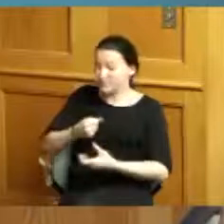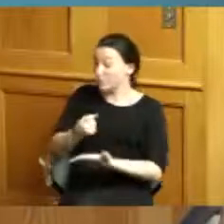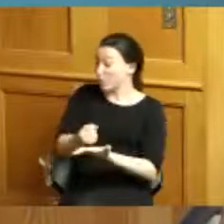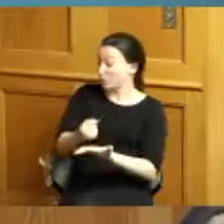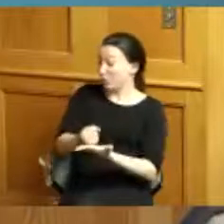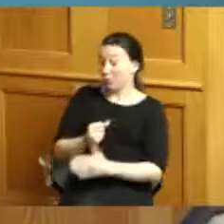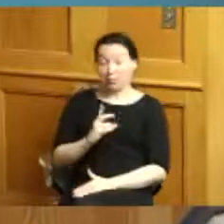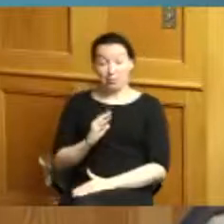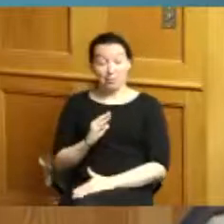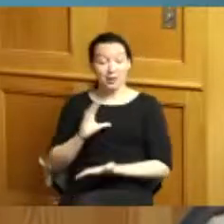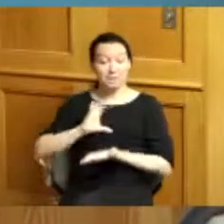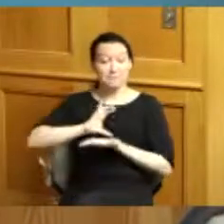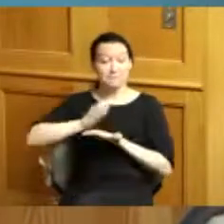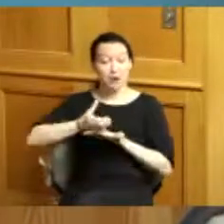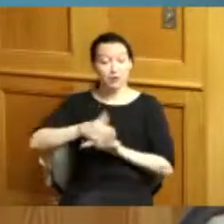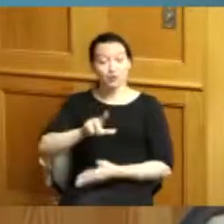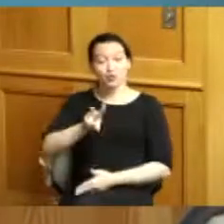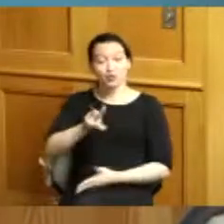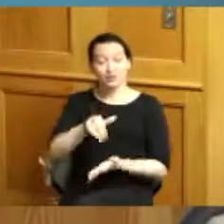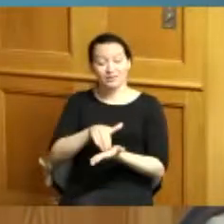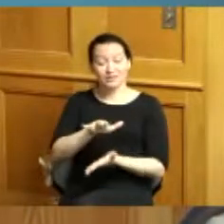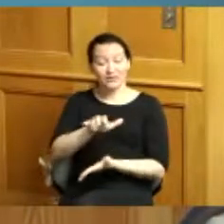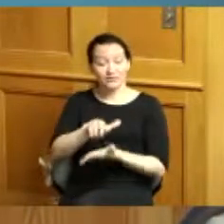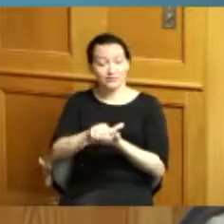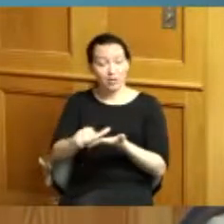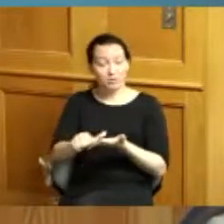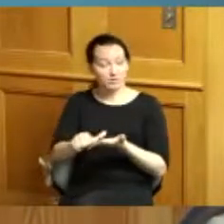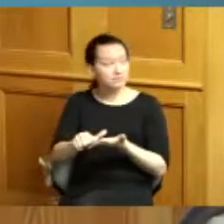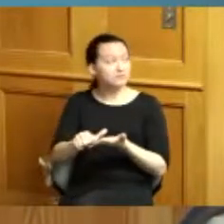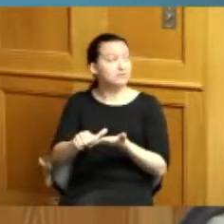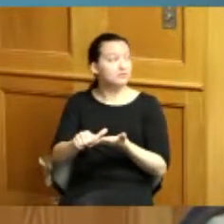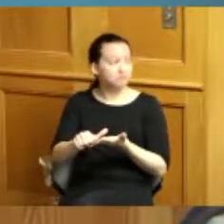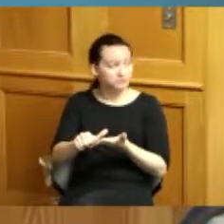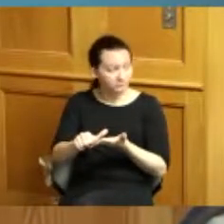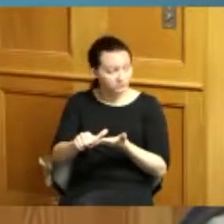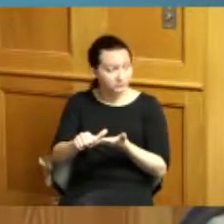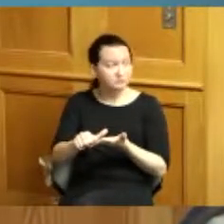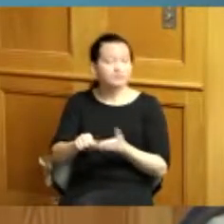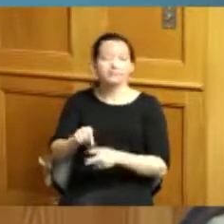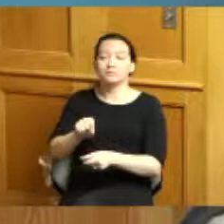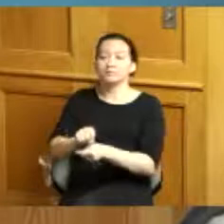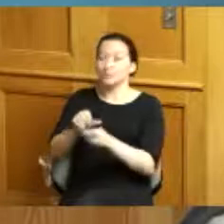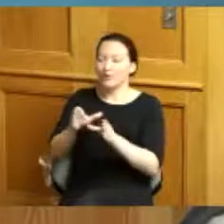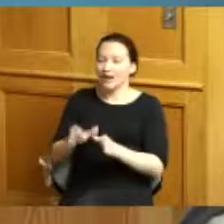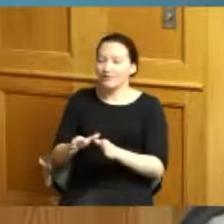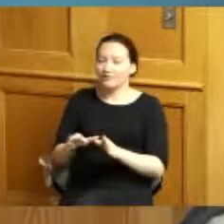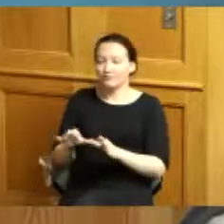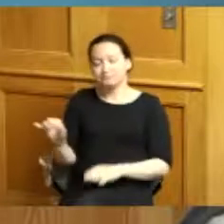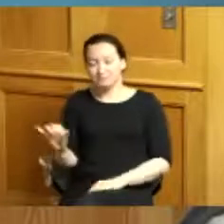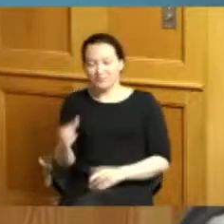in the amount of twenty five hundred dollars for our employees we have a similar agreement with